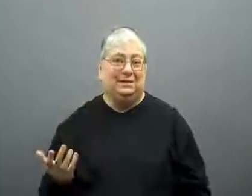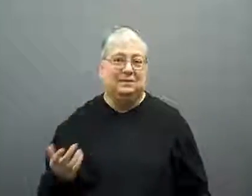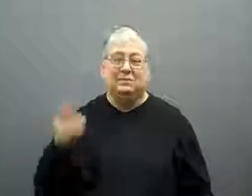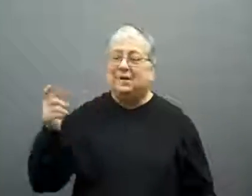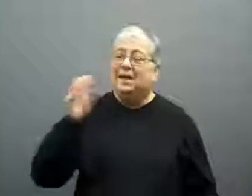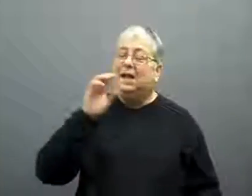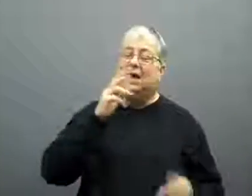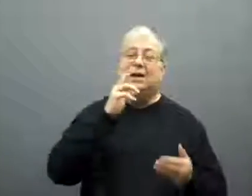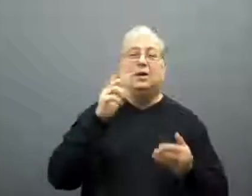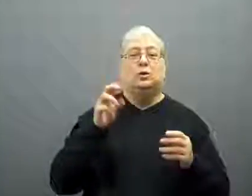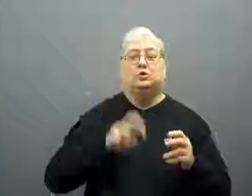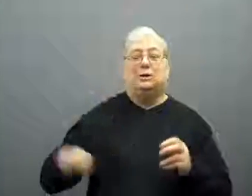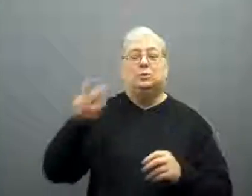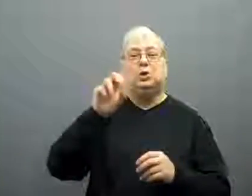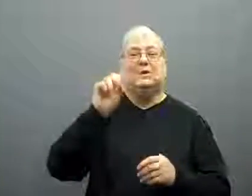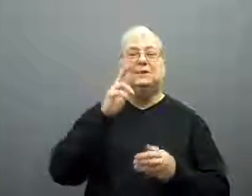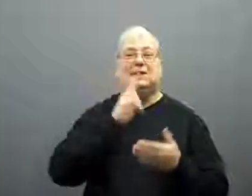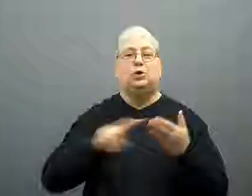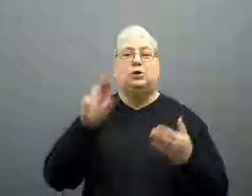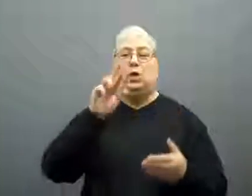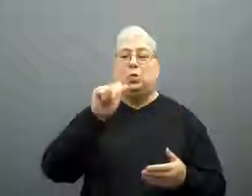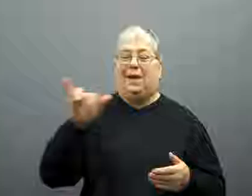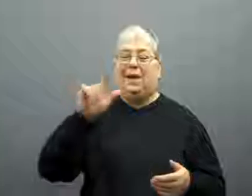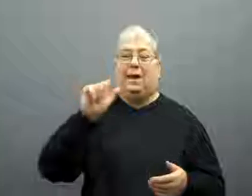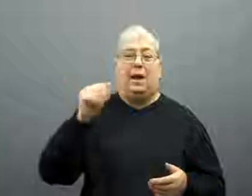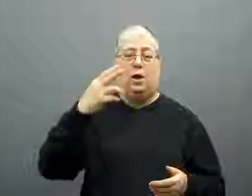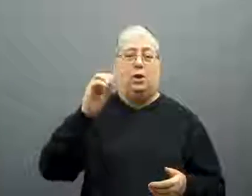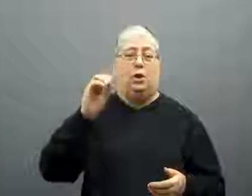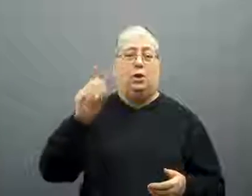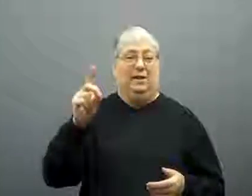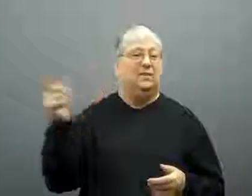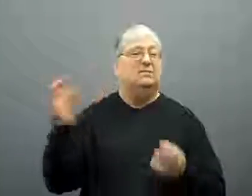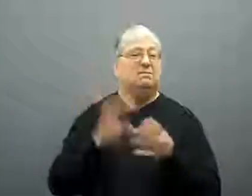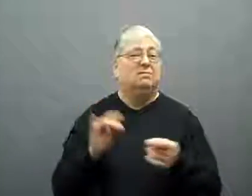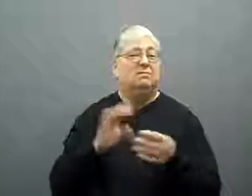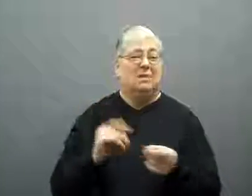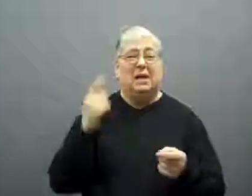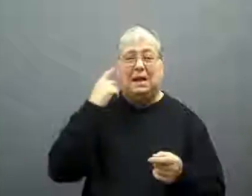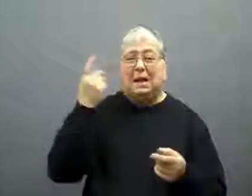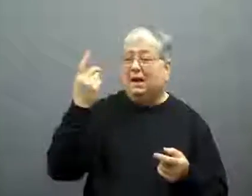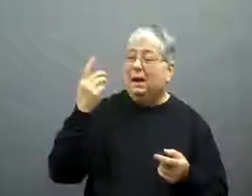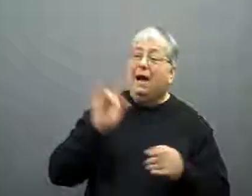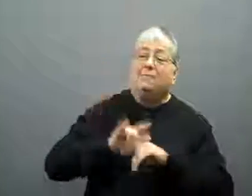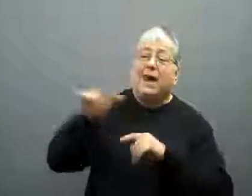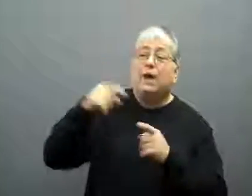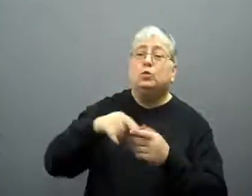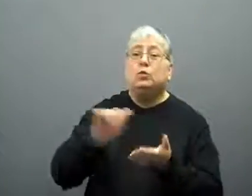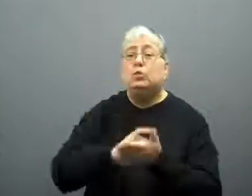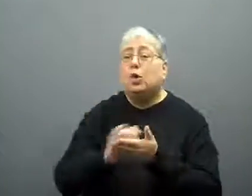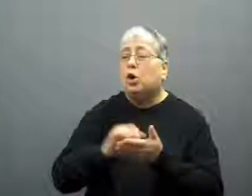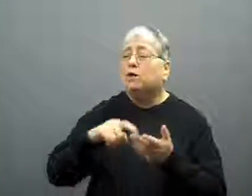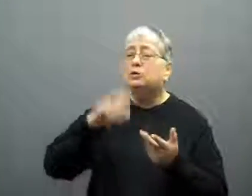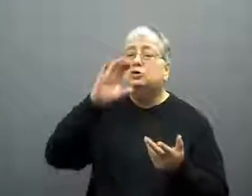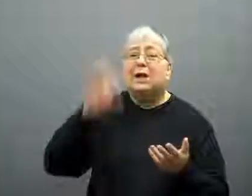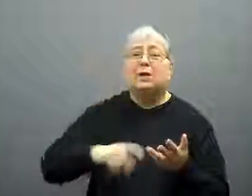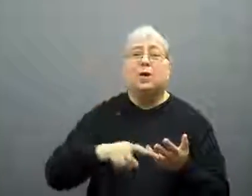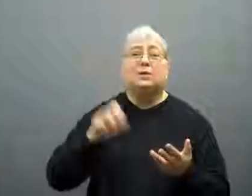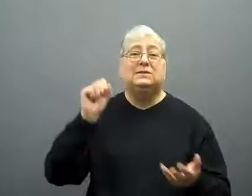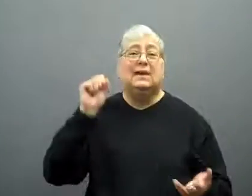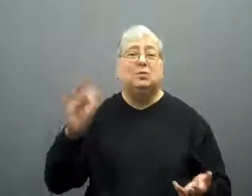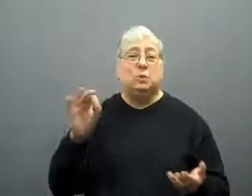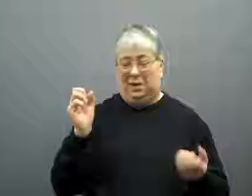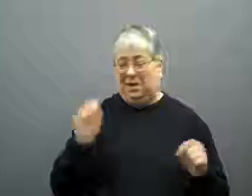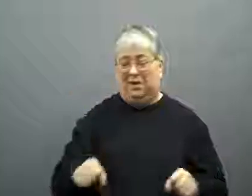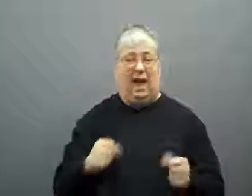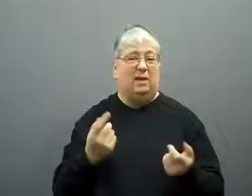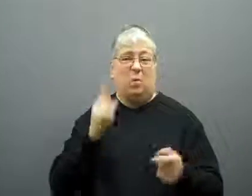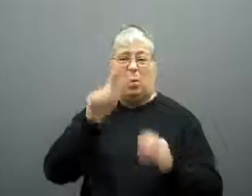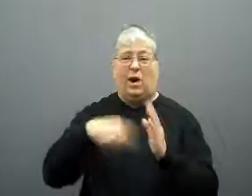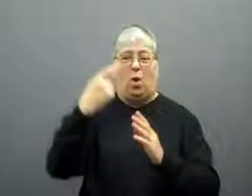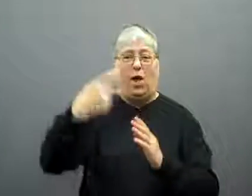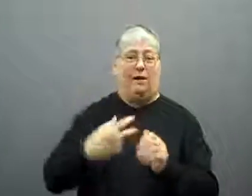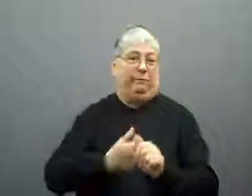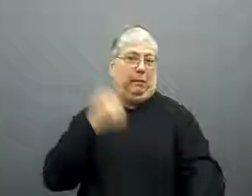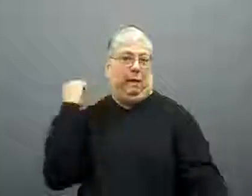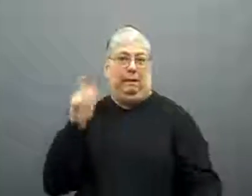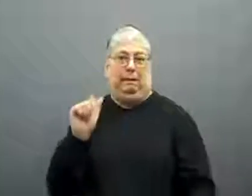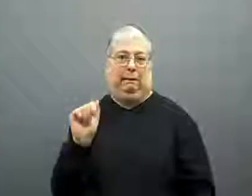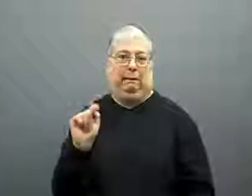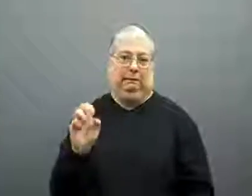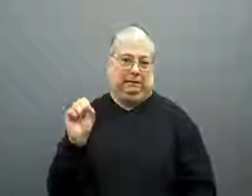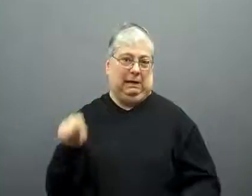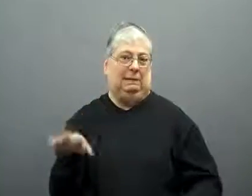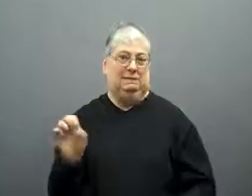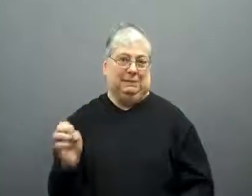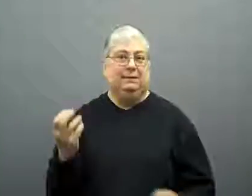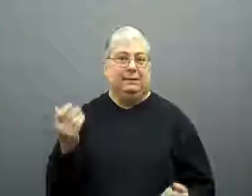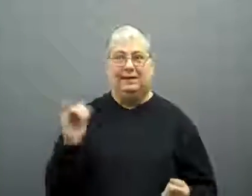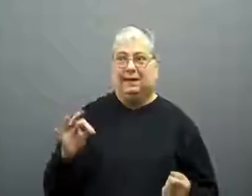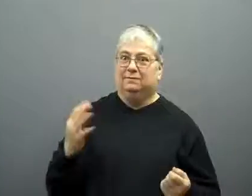Transportation Secretary Ray LaHood said some flights to New York,